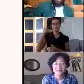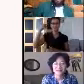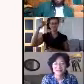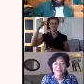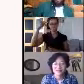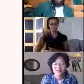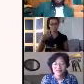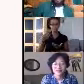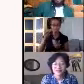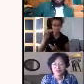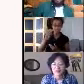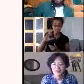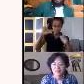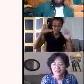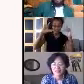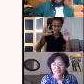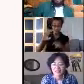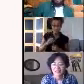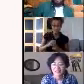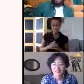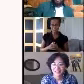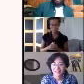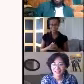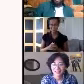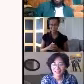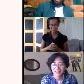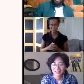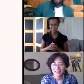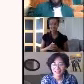face. My point really, I agree with you that, you